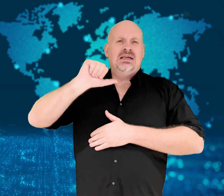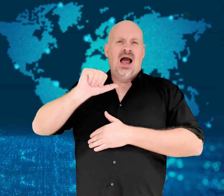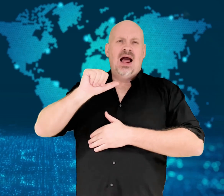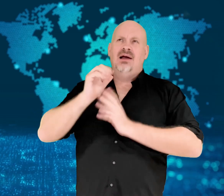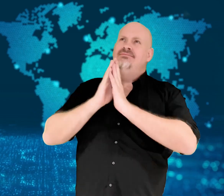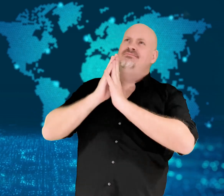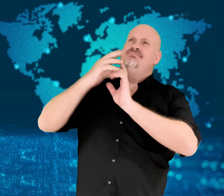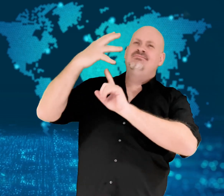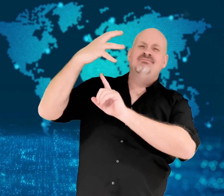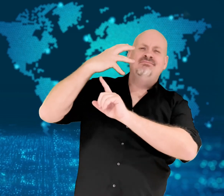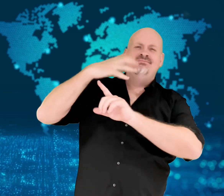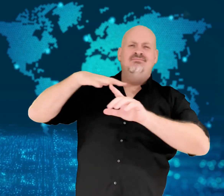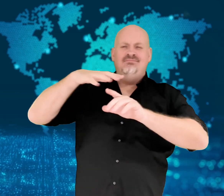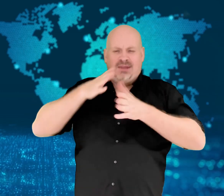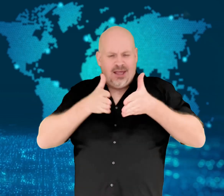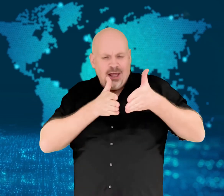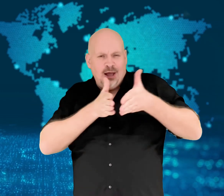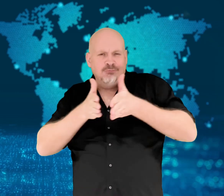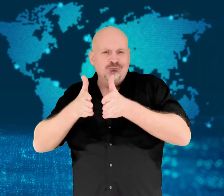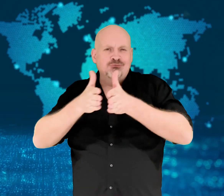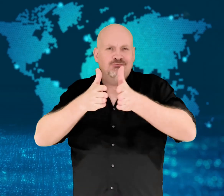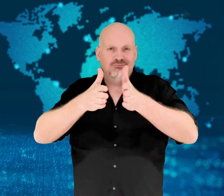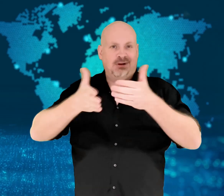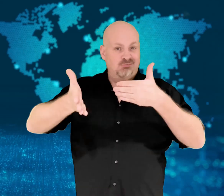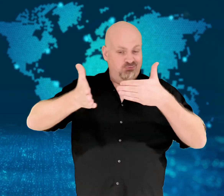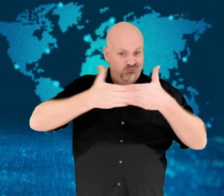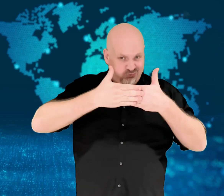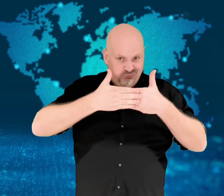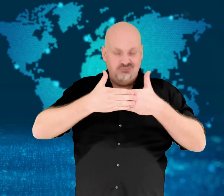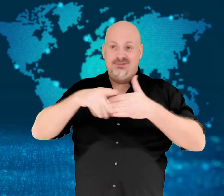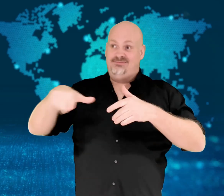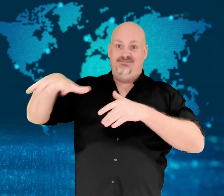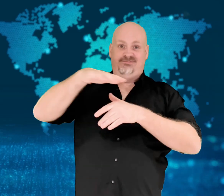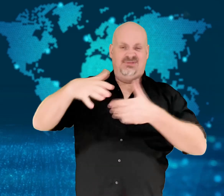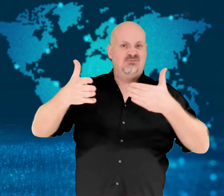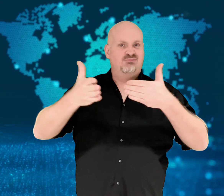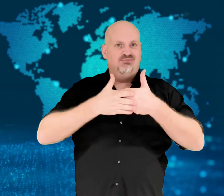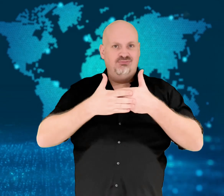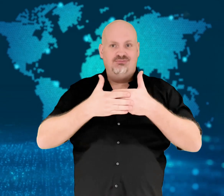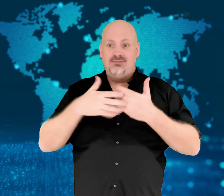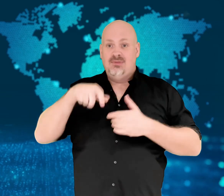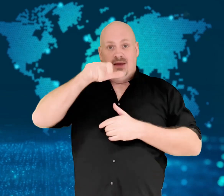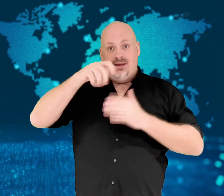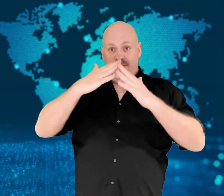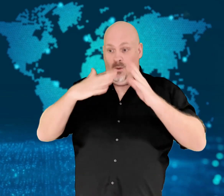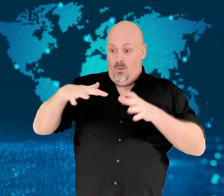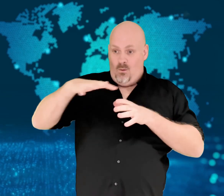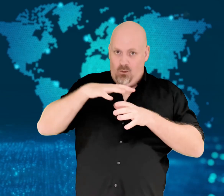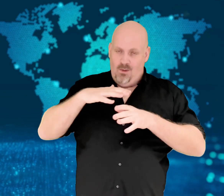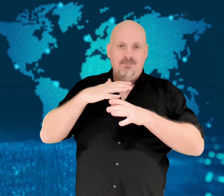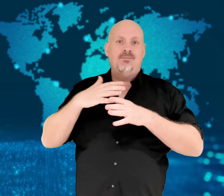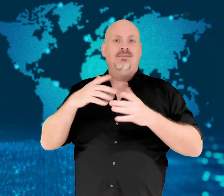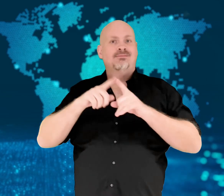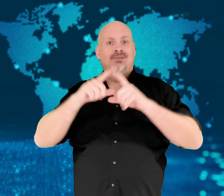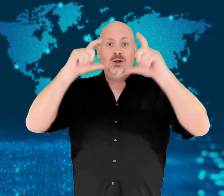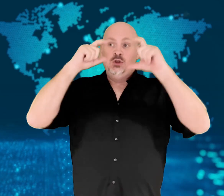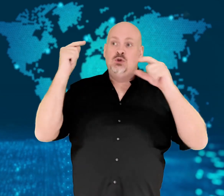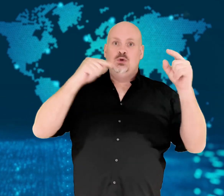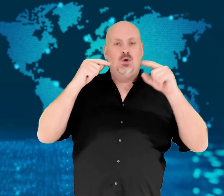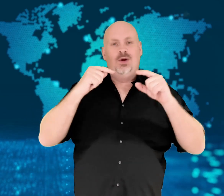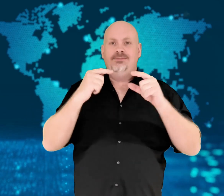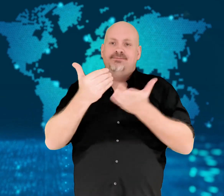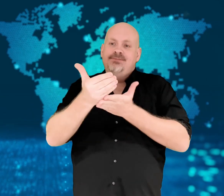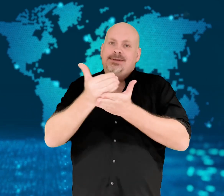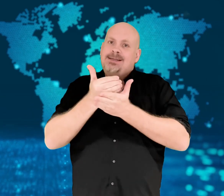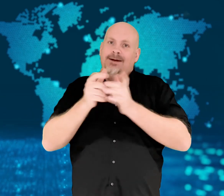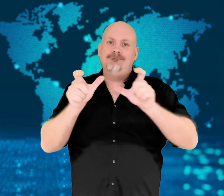Trains were not allowed access to the area since last Thursday because